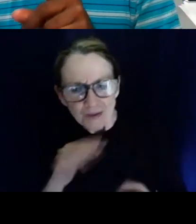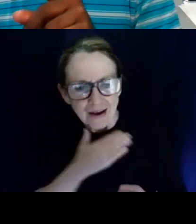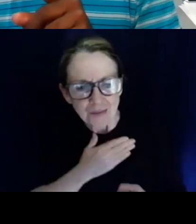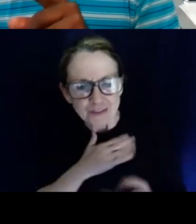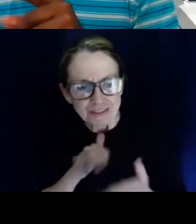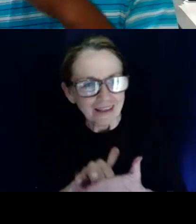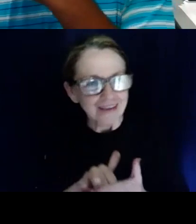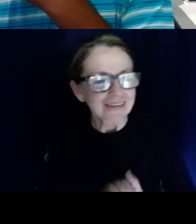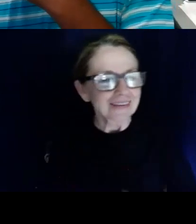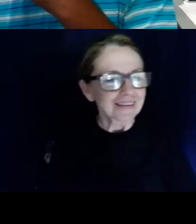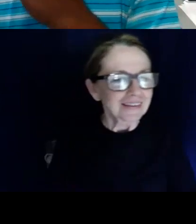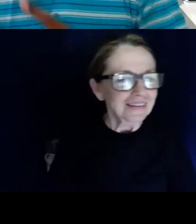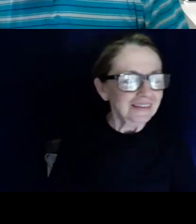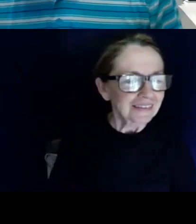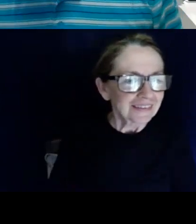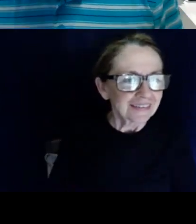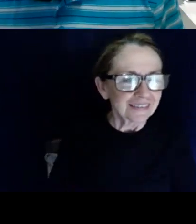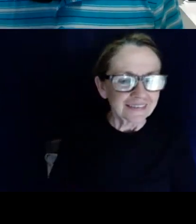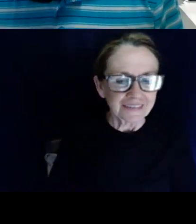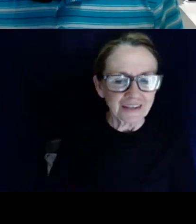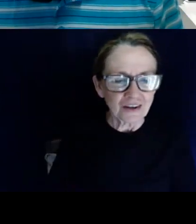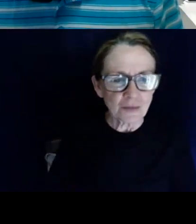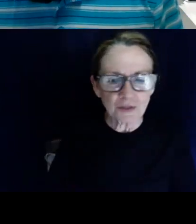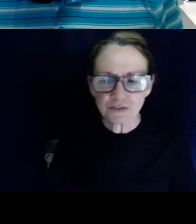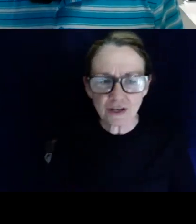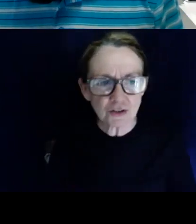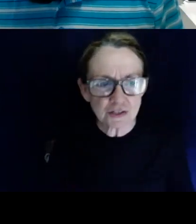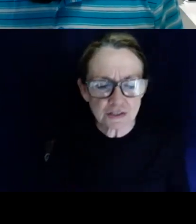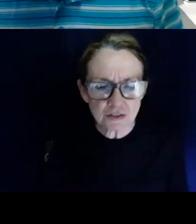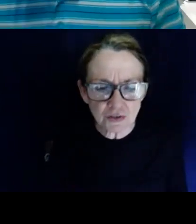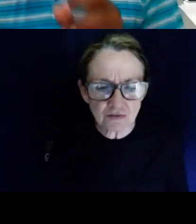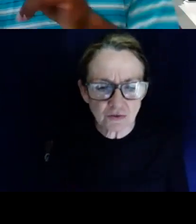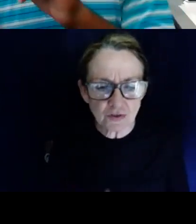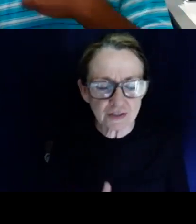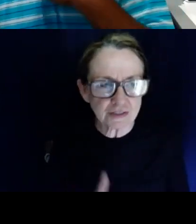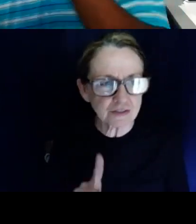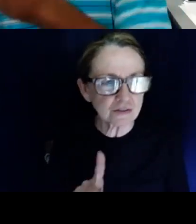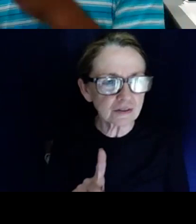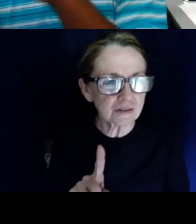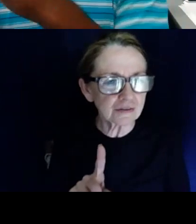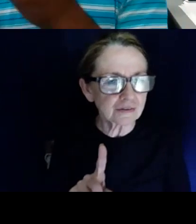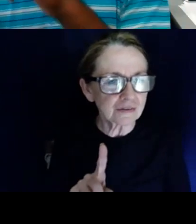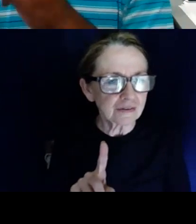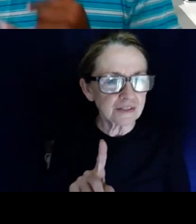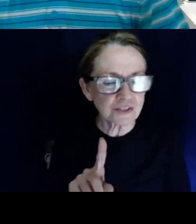YOU'RE WELCOME. THANK YOU, CARMEN, I REALLY APPRECIATE THAT.